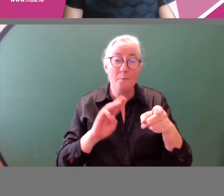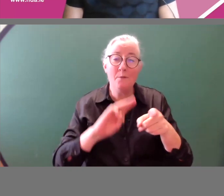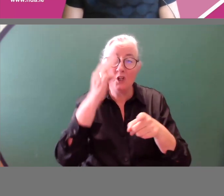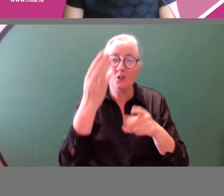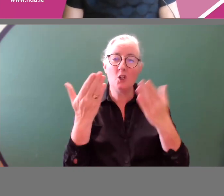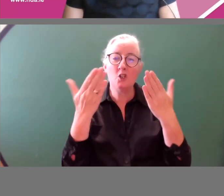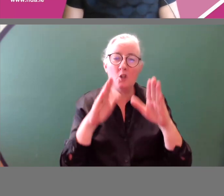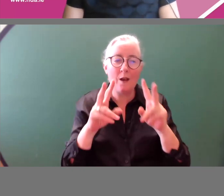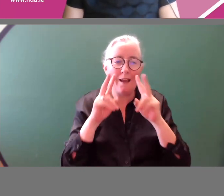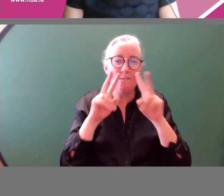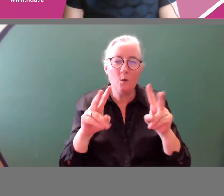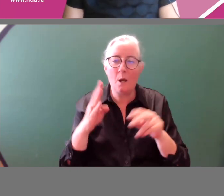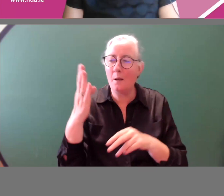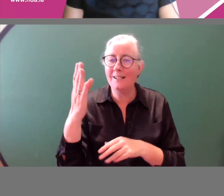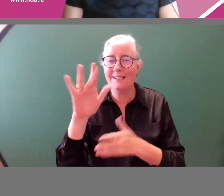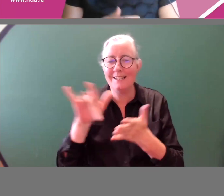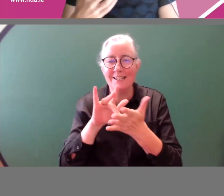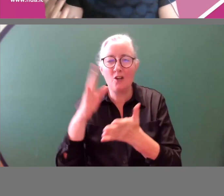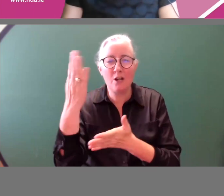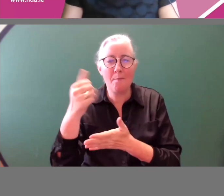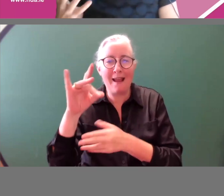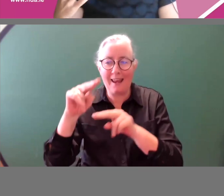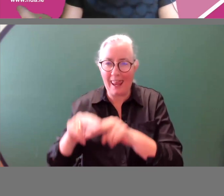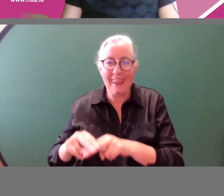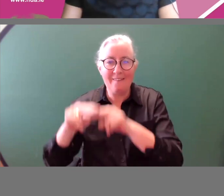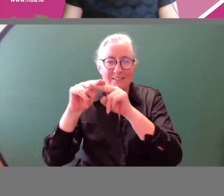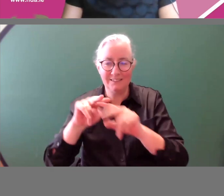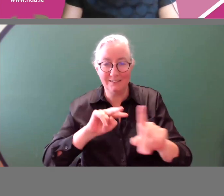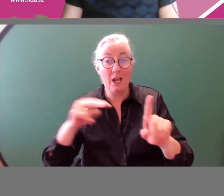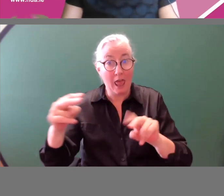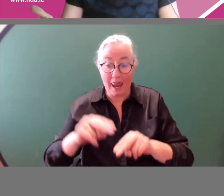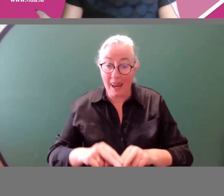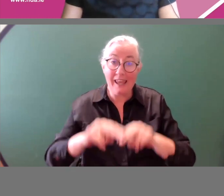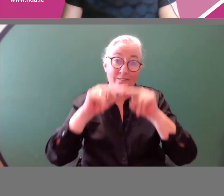the bank lifts that I spoke about earlier and obviously lifts are very important for anyone